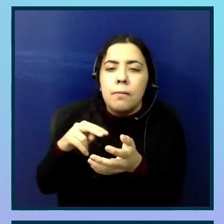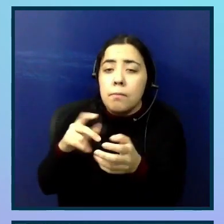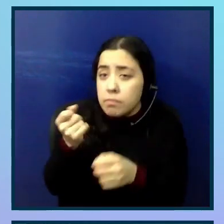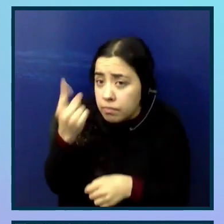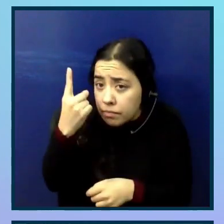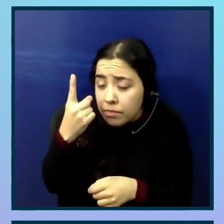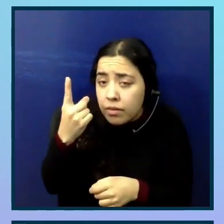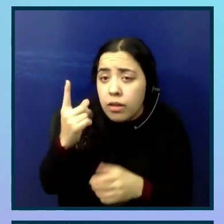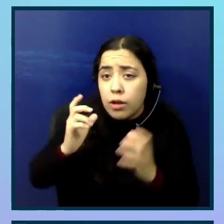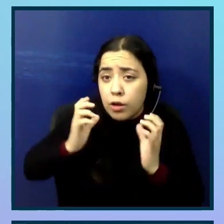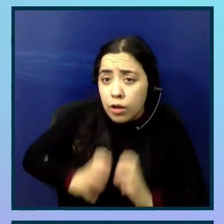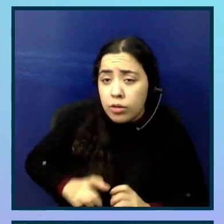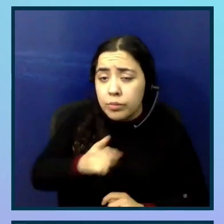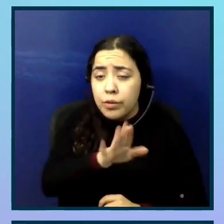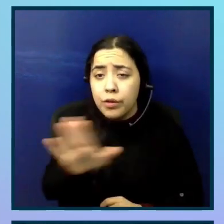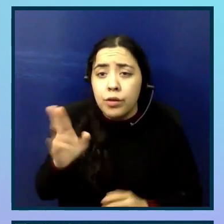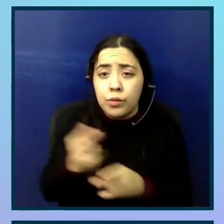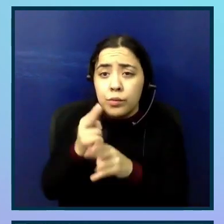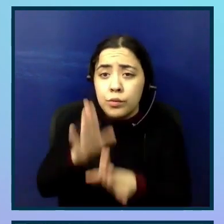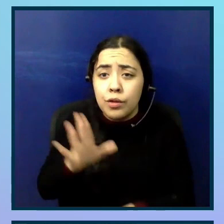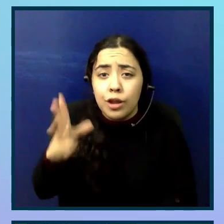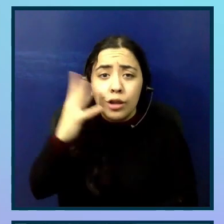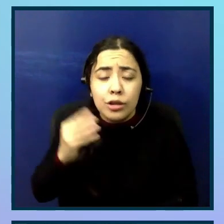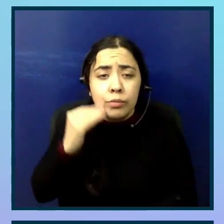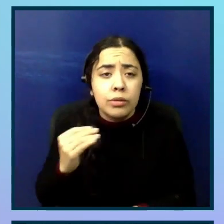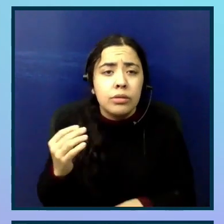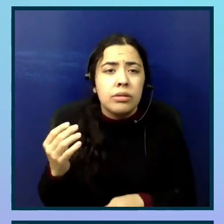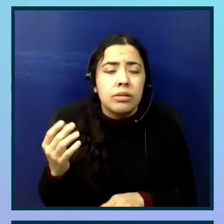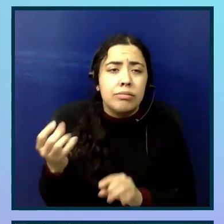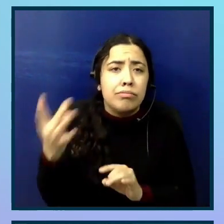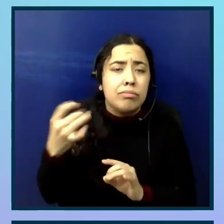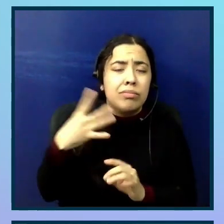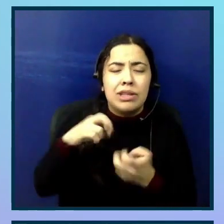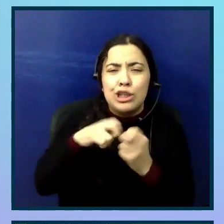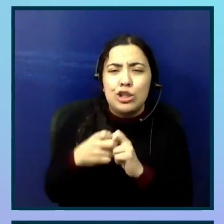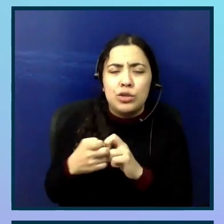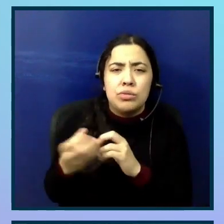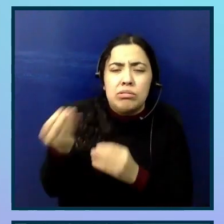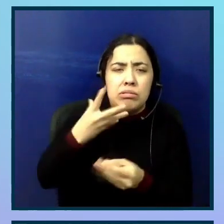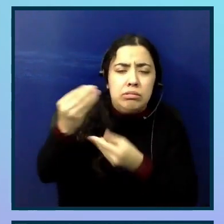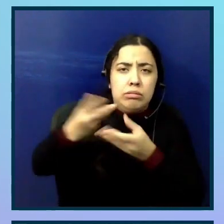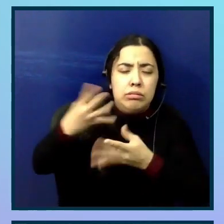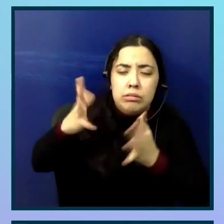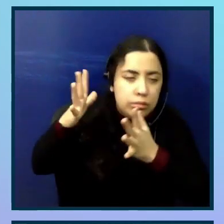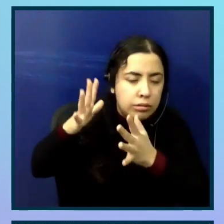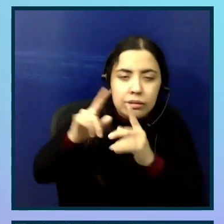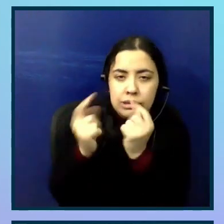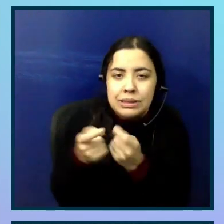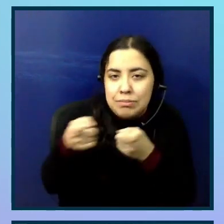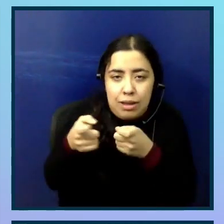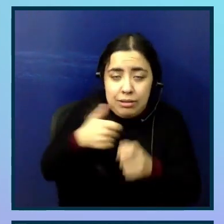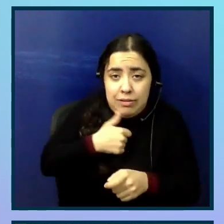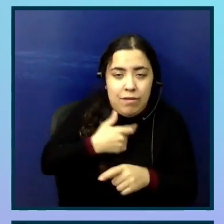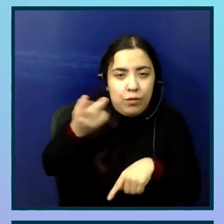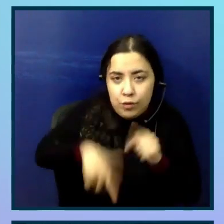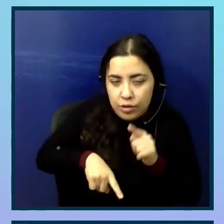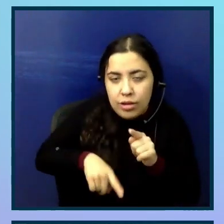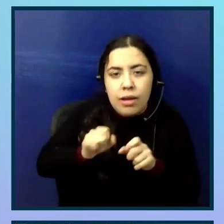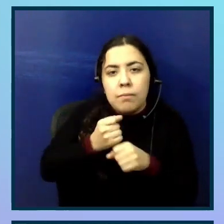because we were scaling so quickly. So it was a lot more than our team could manage themselves. We really needed to ensure we had buy-in